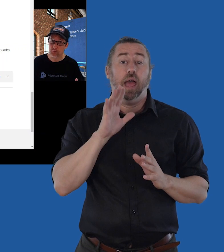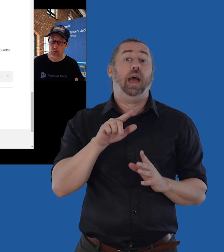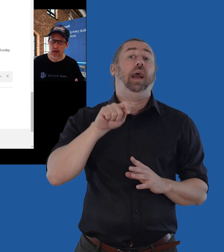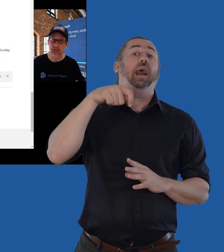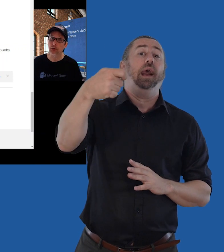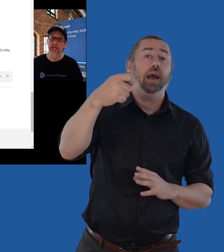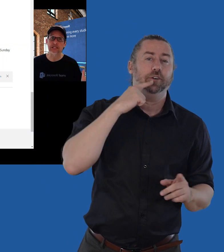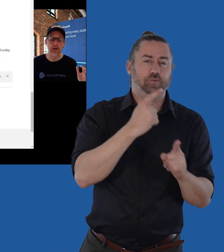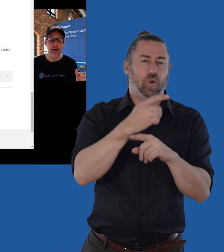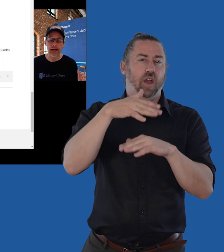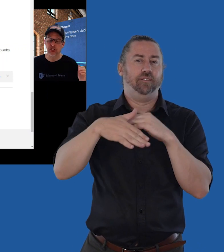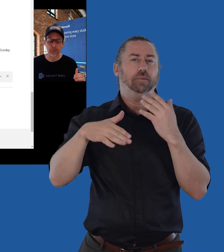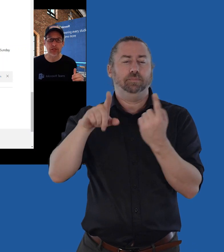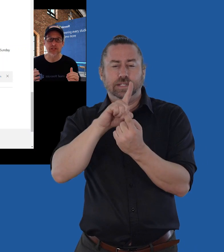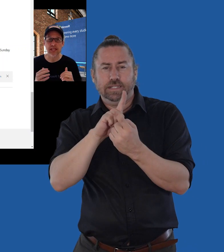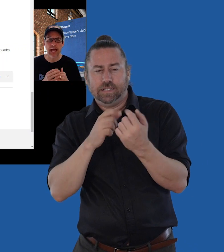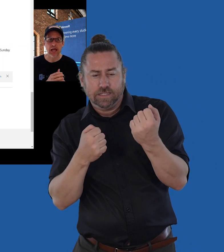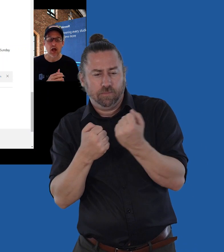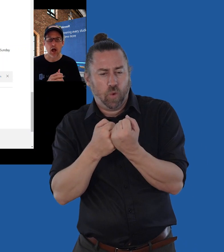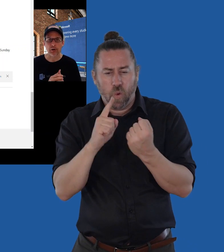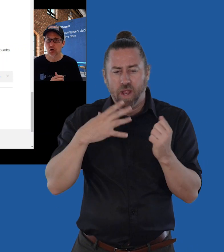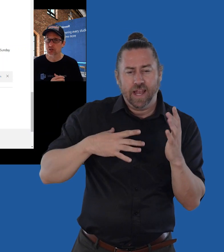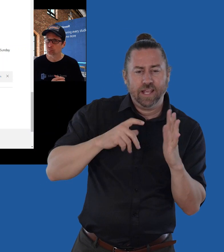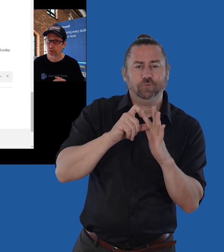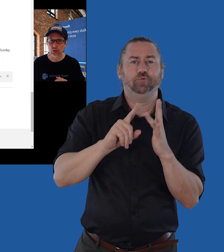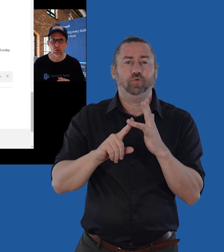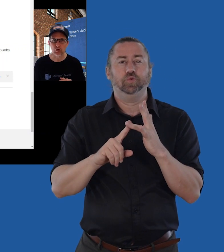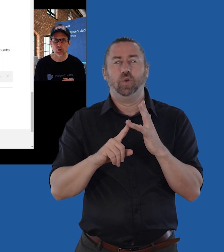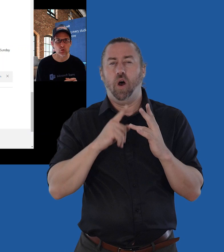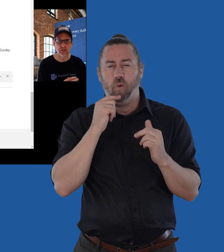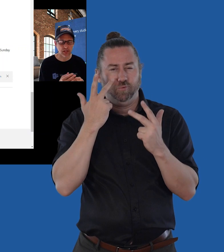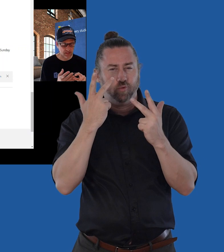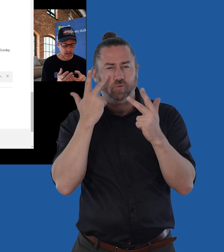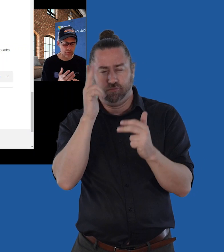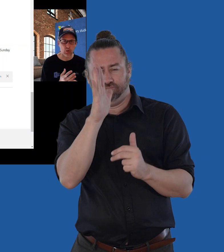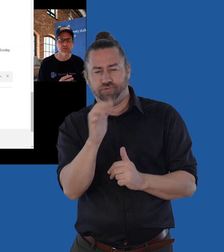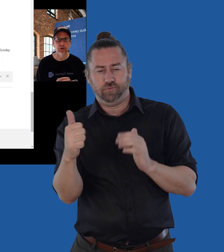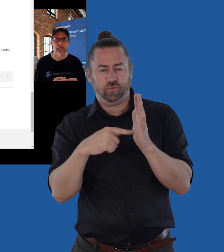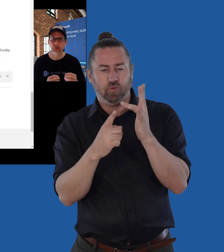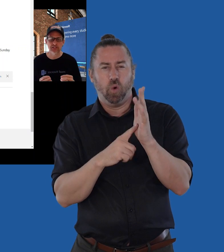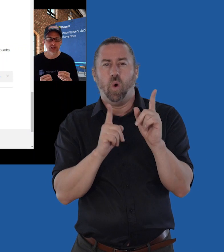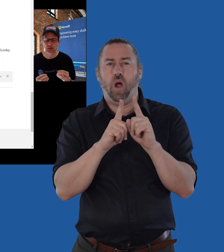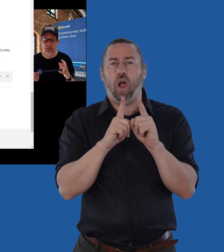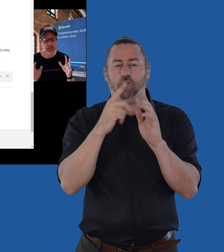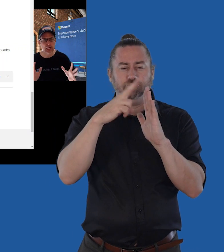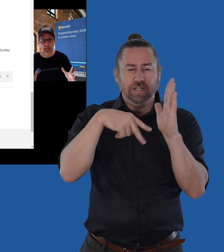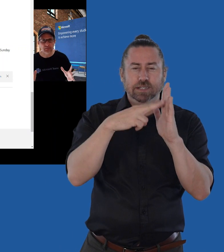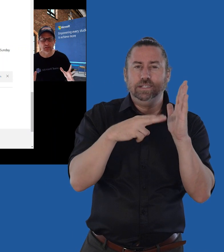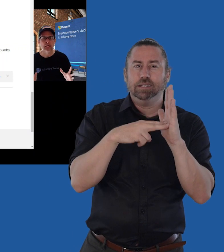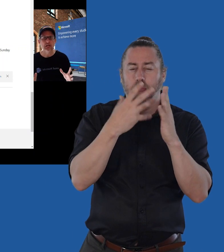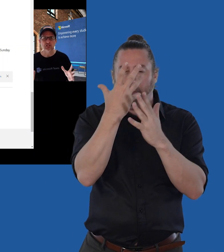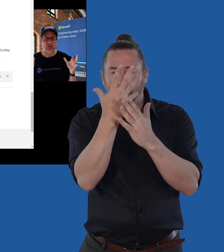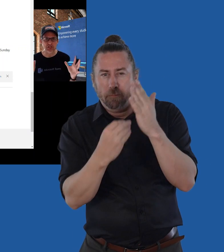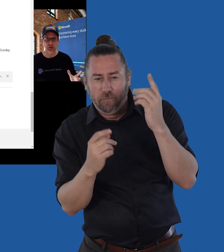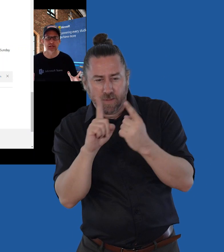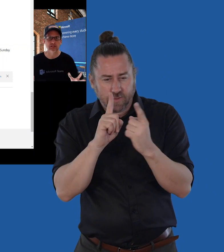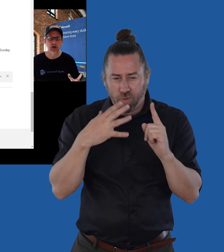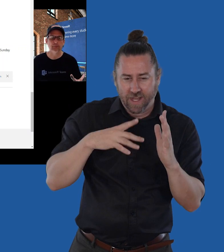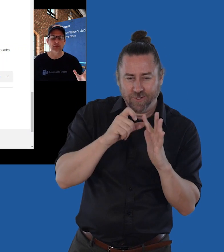Alright, so please come back, jump into that, I'm gonna show you some really cool tools, things like Immersive Reader, etc. You're gonna love it. So, I'll see you next time.